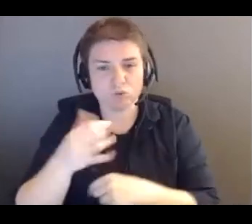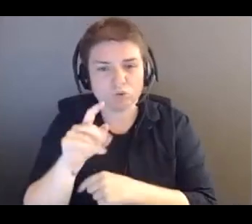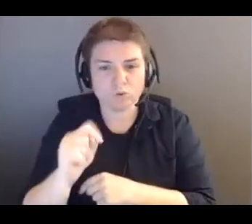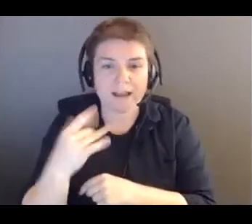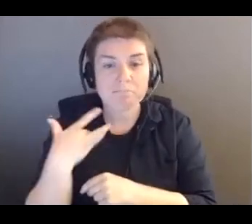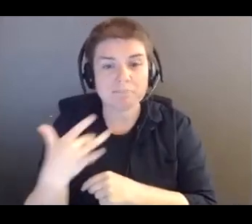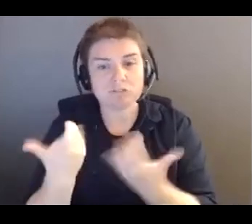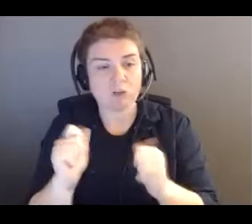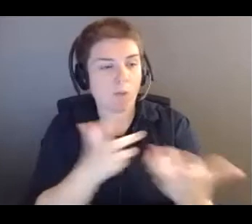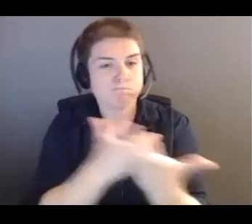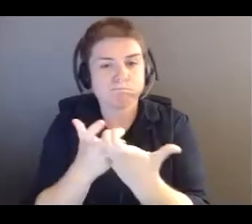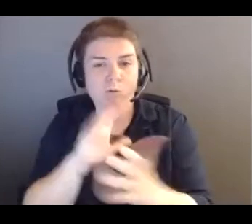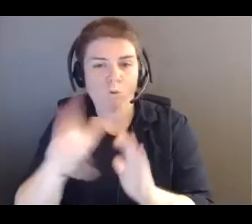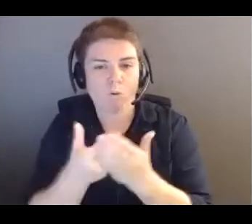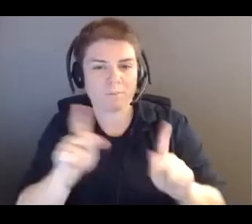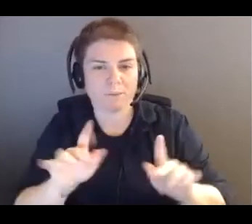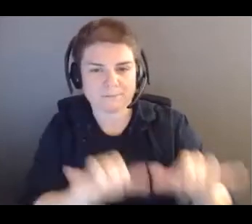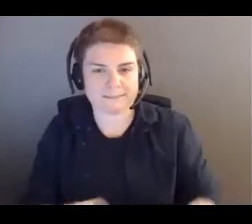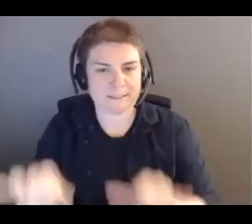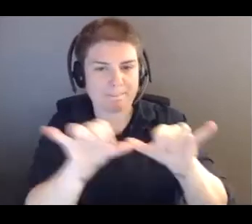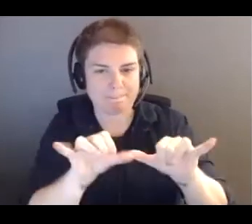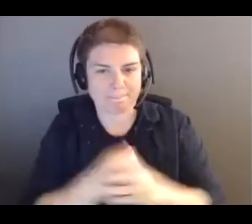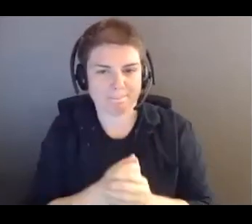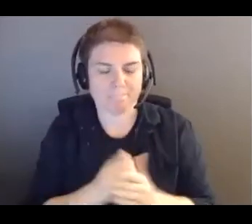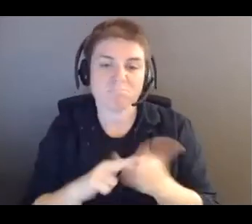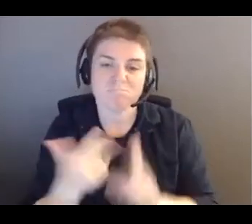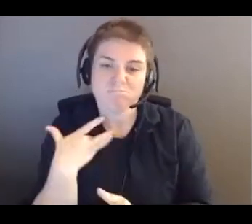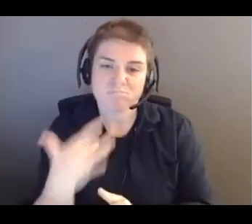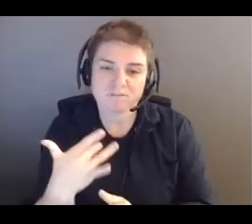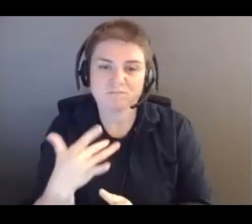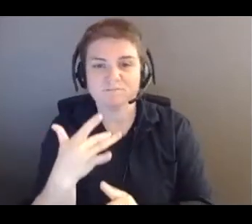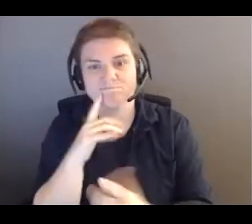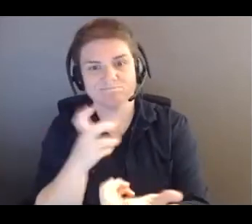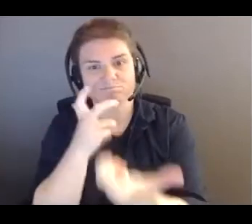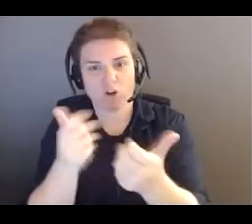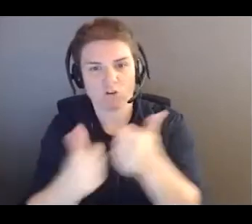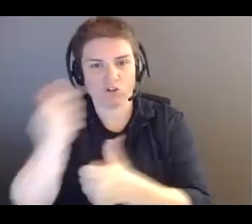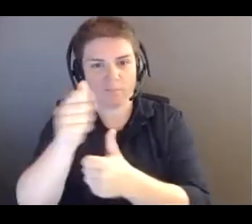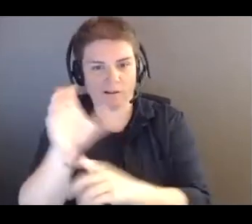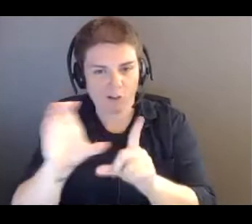way. This means they are often designed to fit the dominant culture while creating barriers